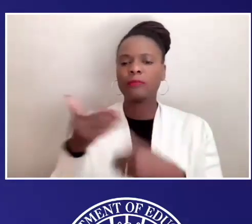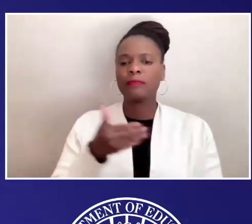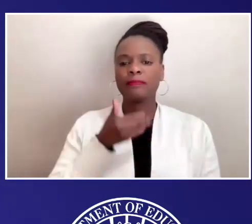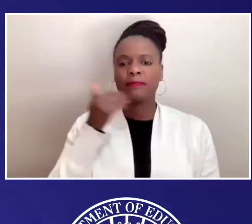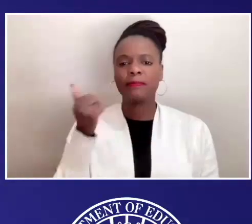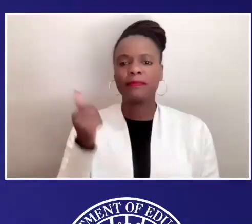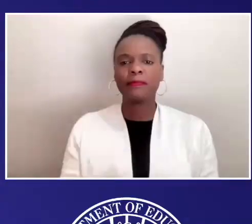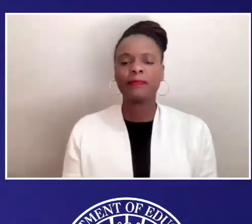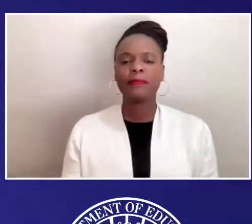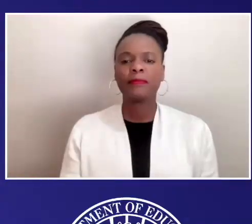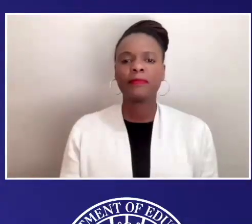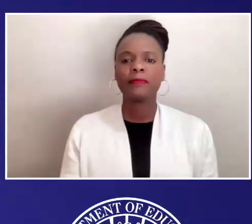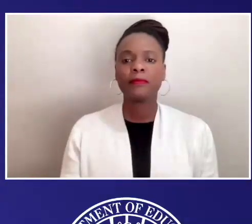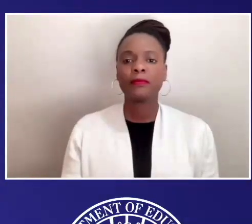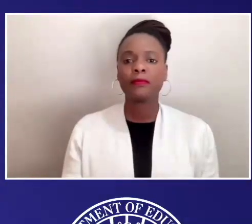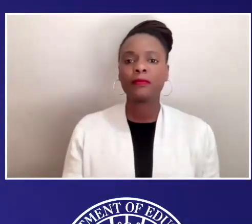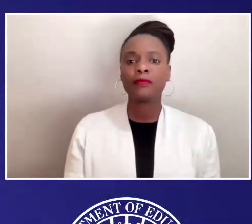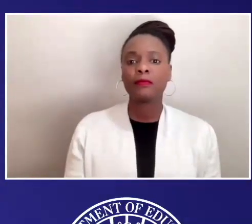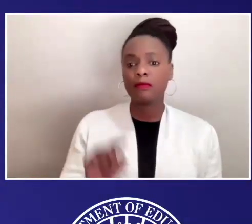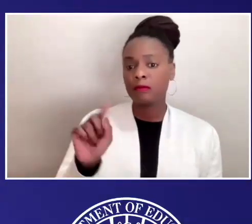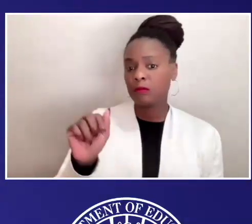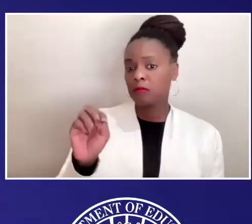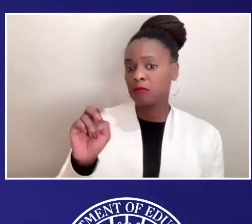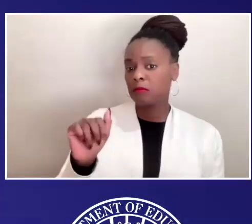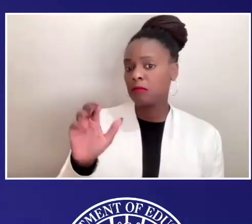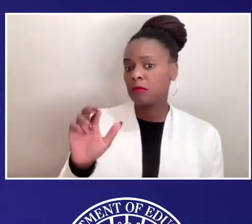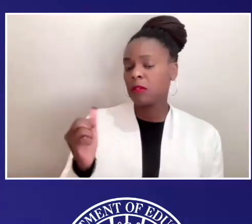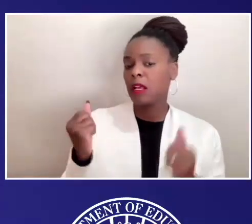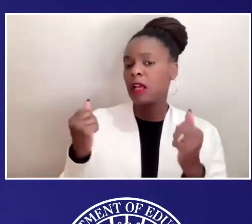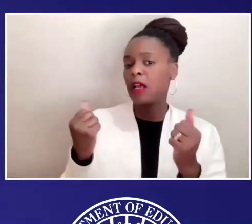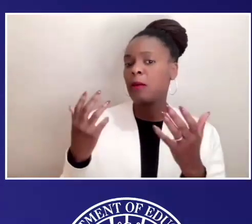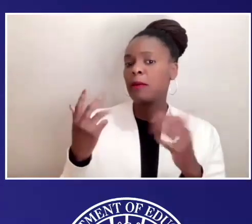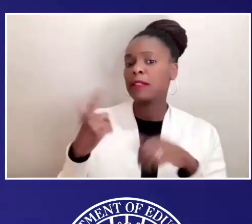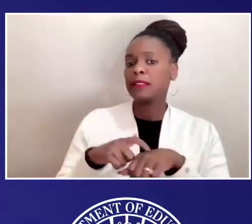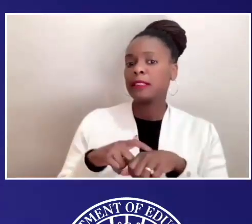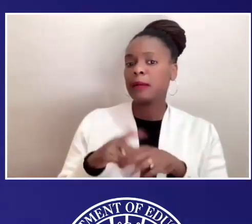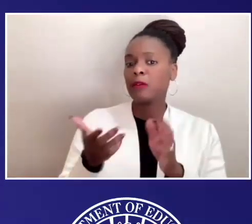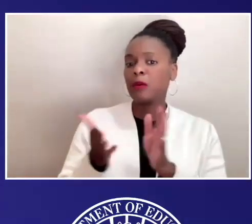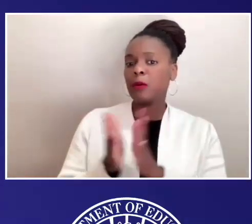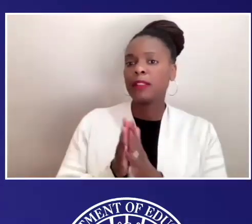Tamar, did you have a time that you'd like to request? I think ten minutes should be sufficient. Ten minutes. Thank you.